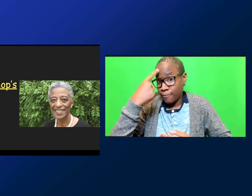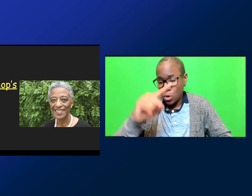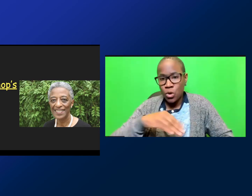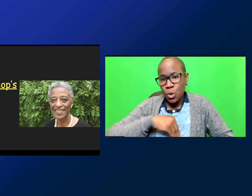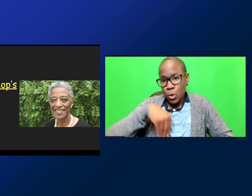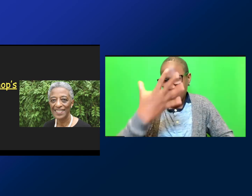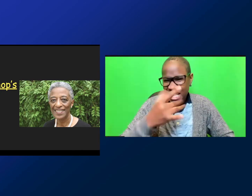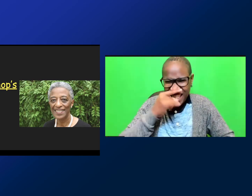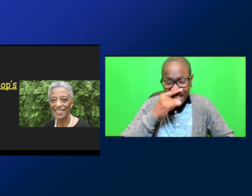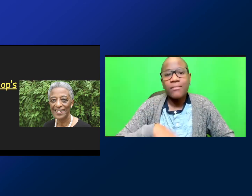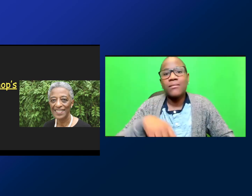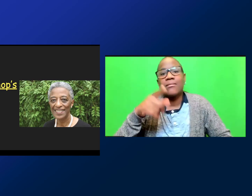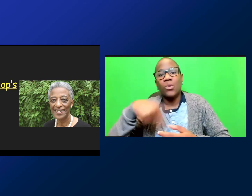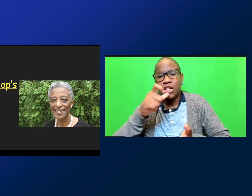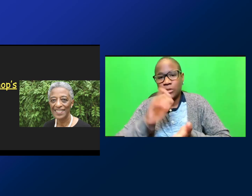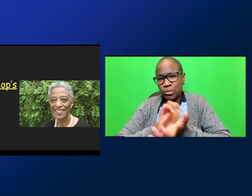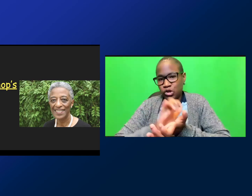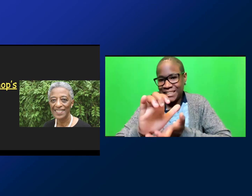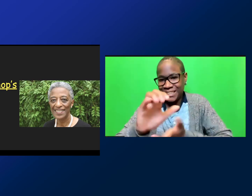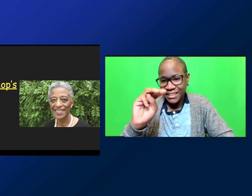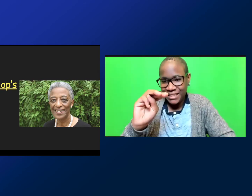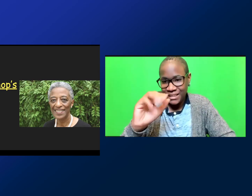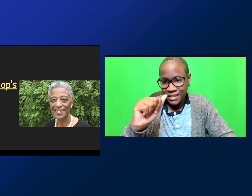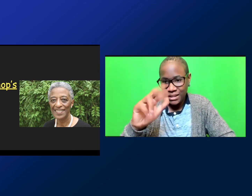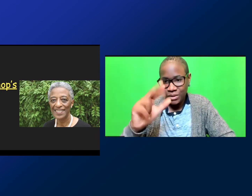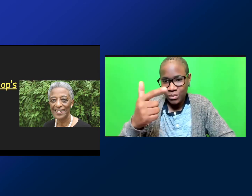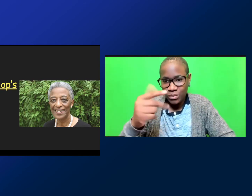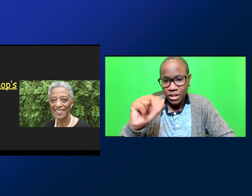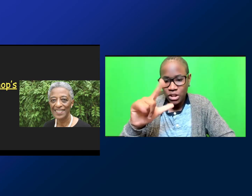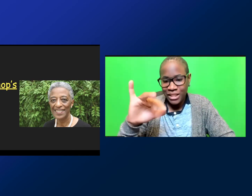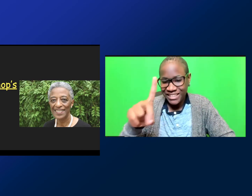she talks about metaphor essentially what how the world is perceived by a white student